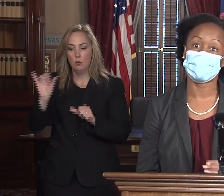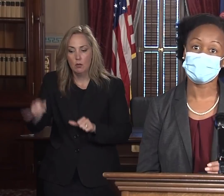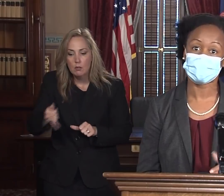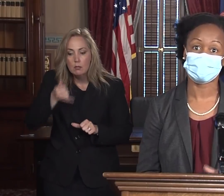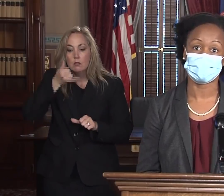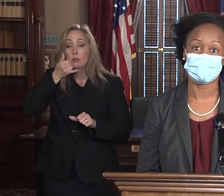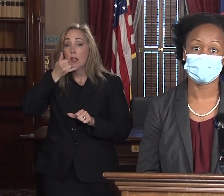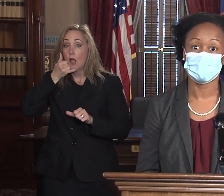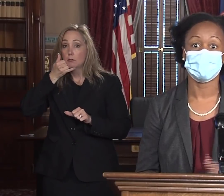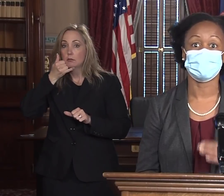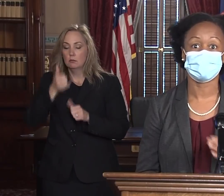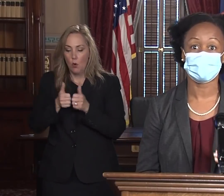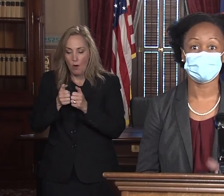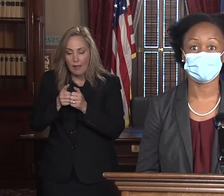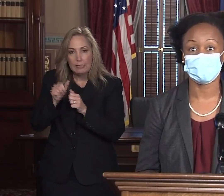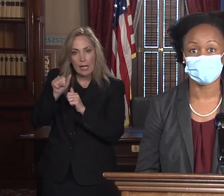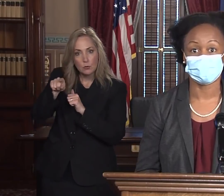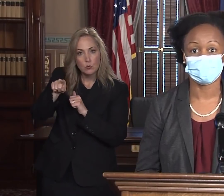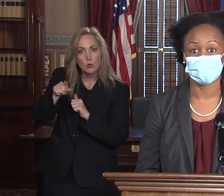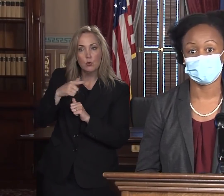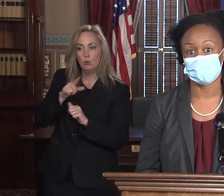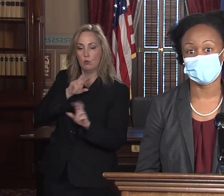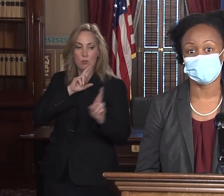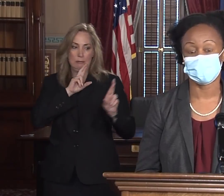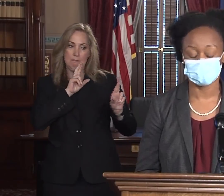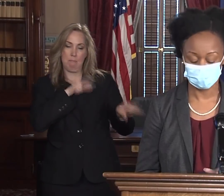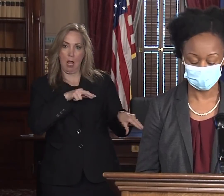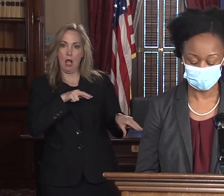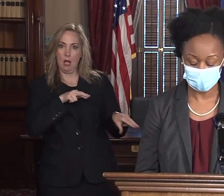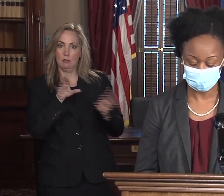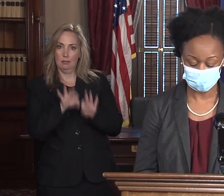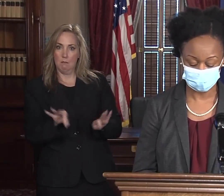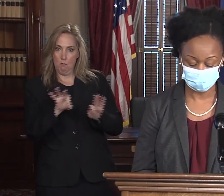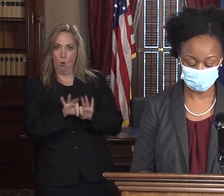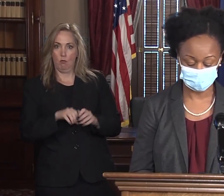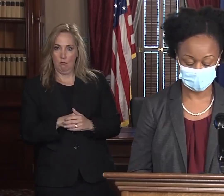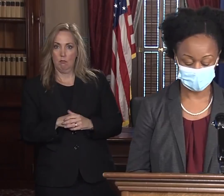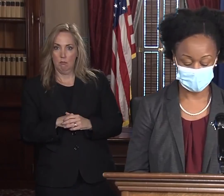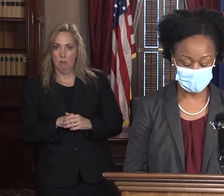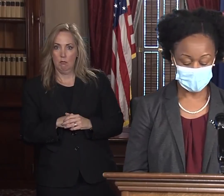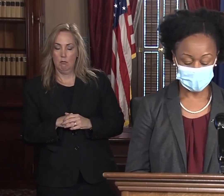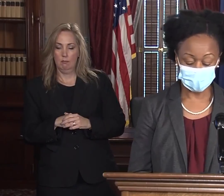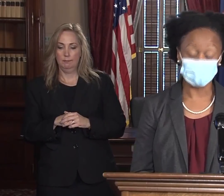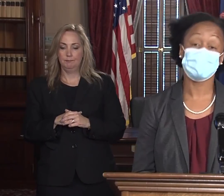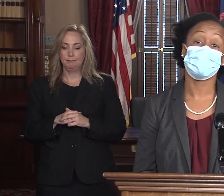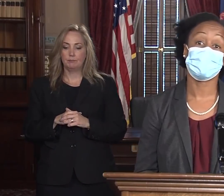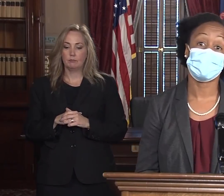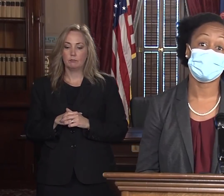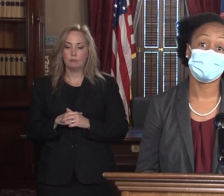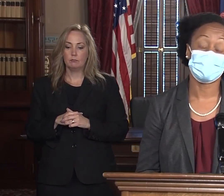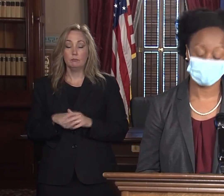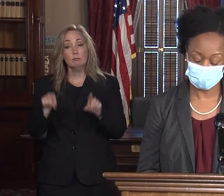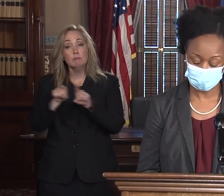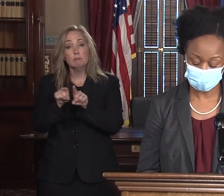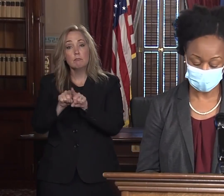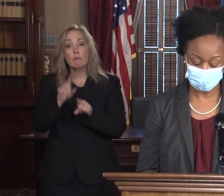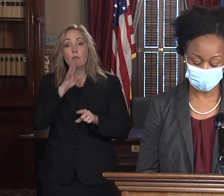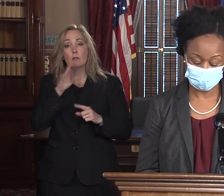IMPORTANT. PLEASE CONTINUE TO ANSWER THAT PHONE CALL OR THAT TEXT MESSAGE IF A STATE OR LOCAL HEALTH DEPARTMENT STAFF PERSON REACHES